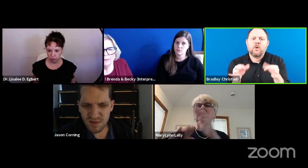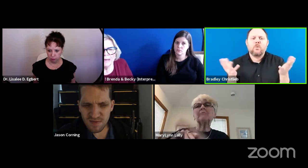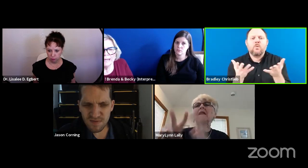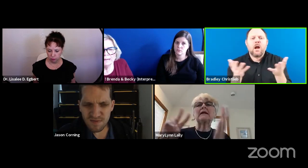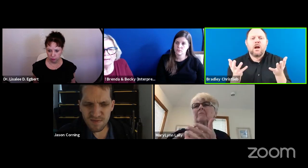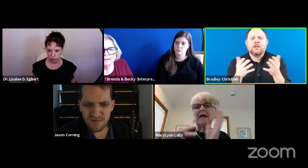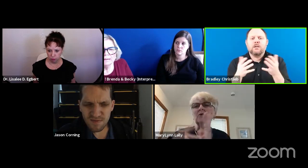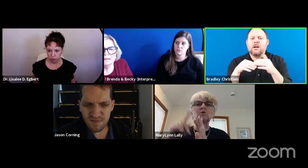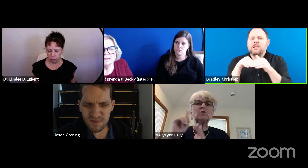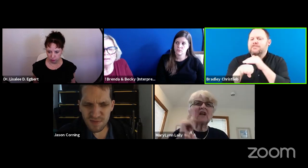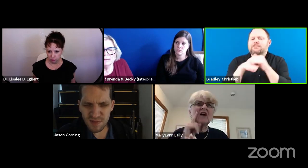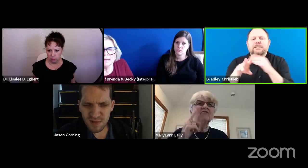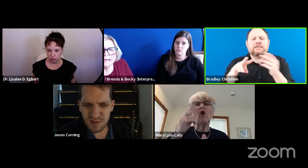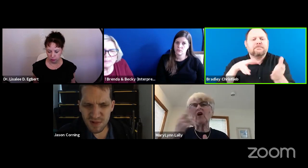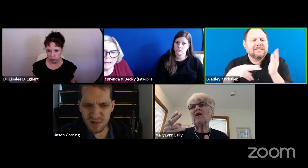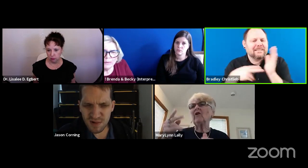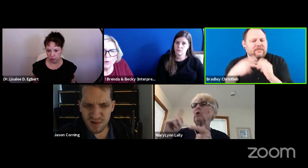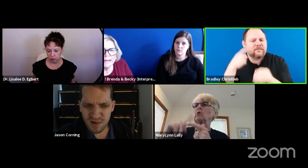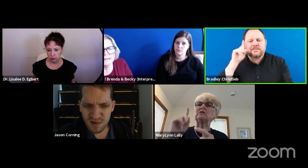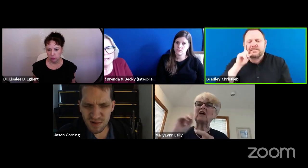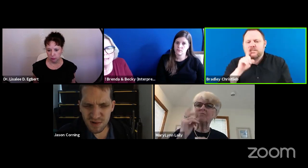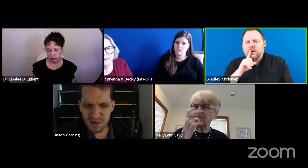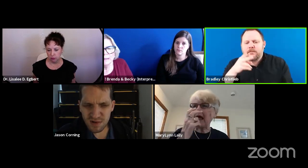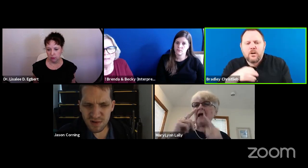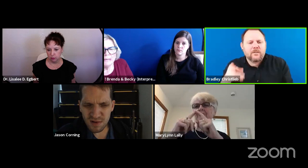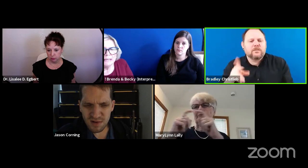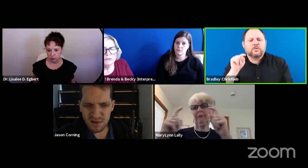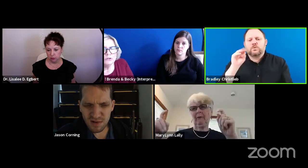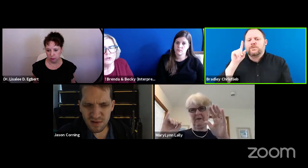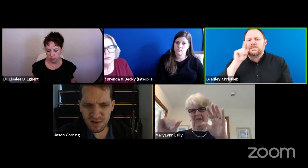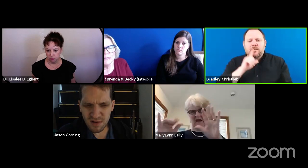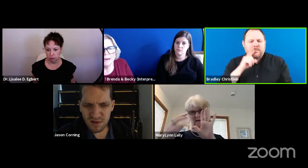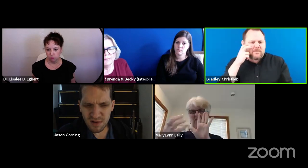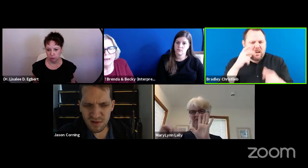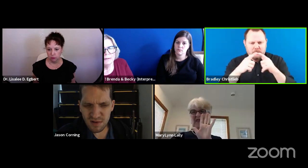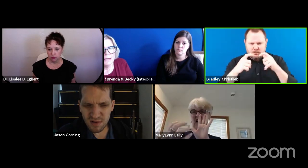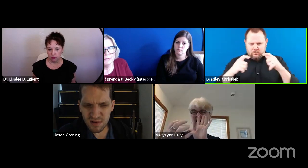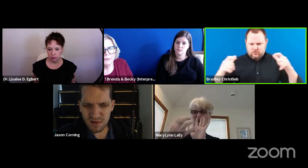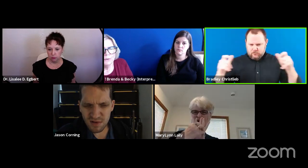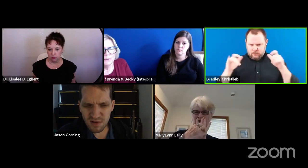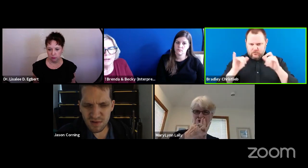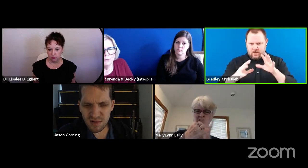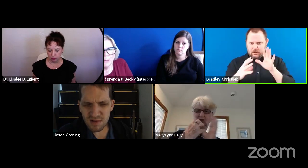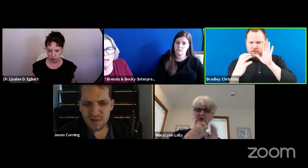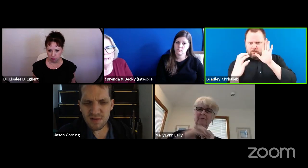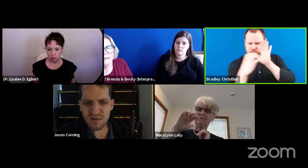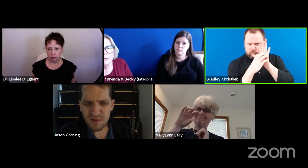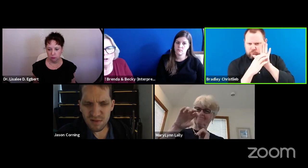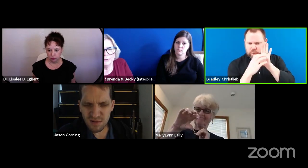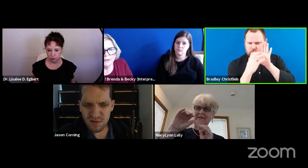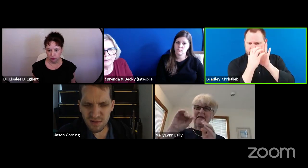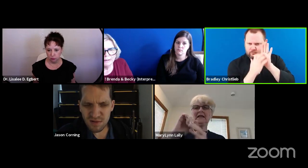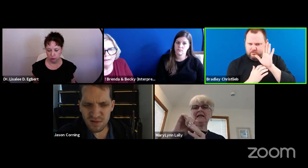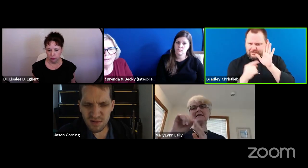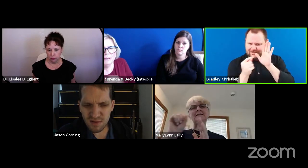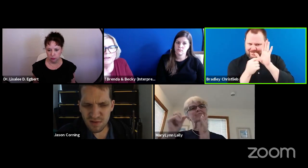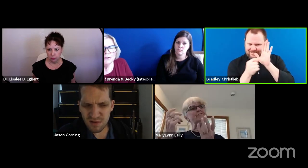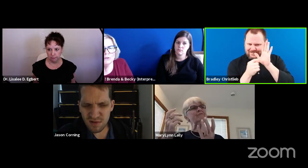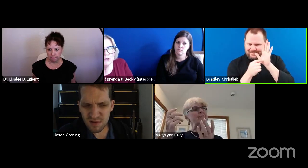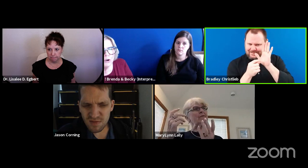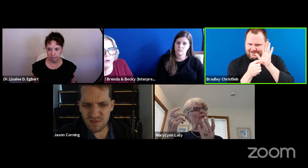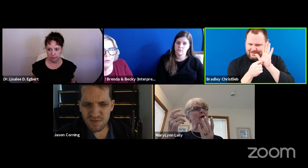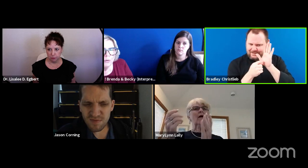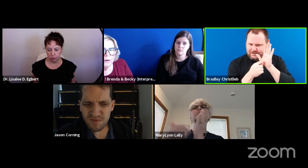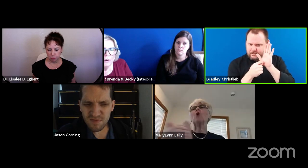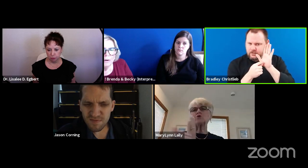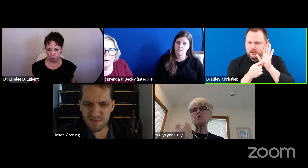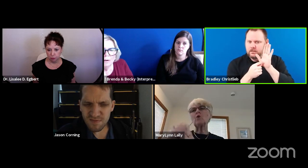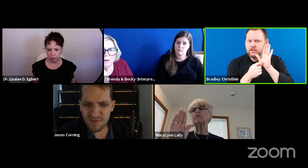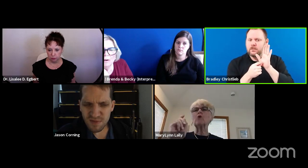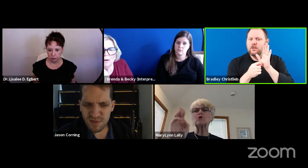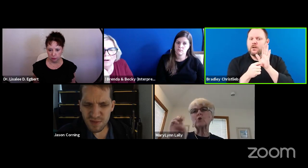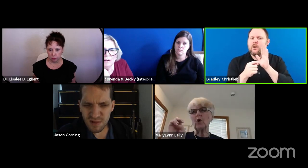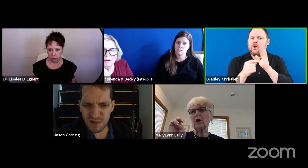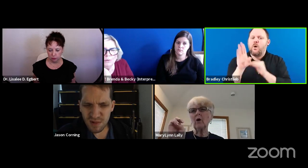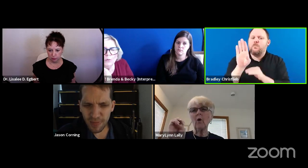But they explain what accessibility means to Deaf, deafblind, and hard of hearing.